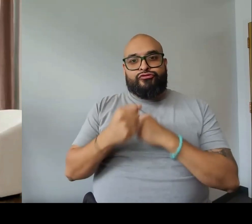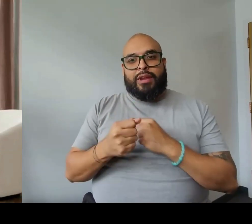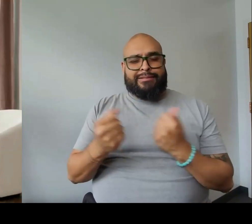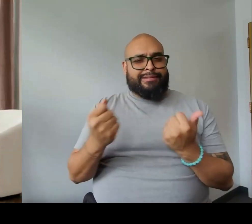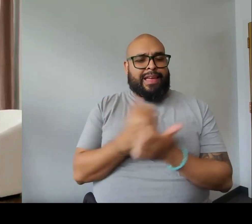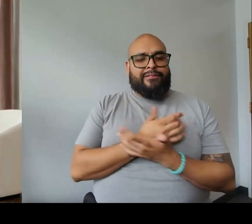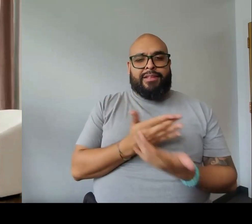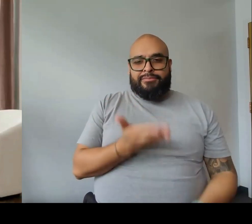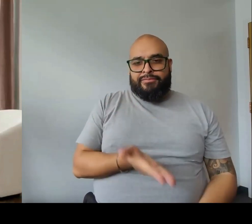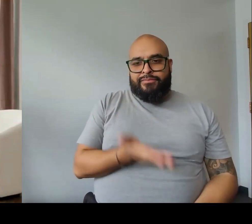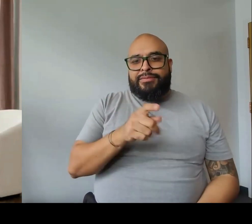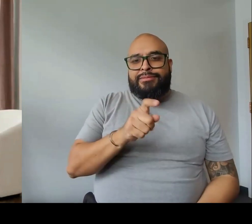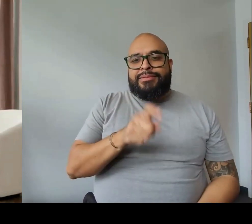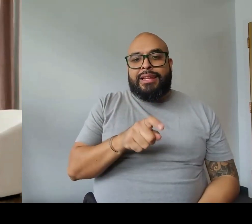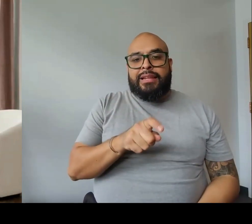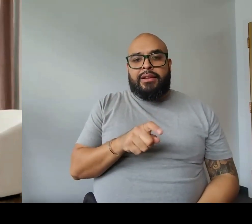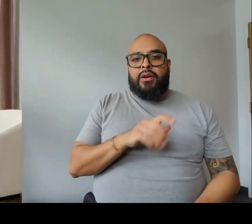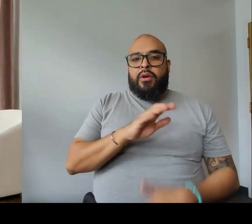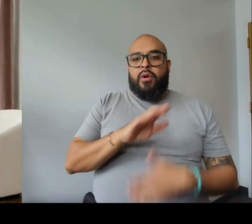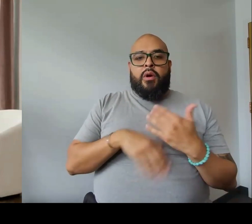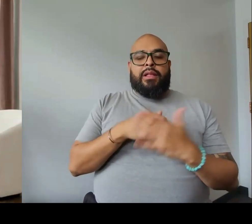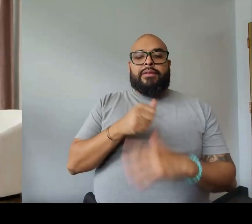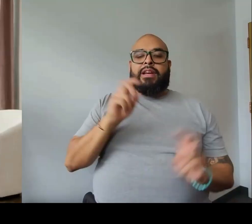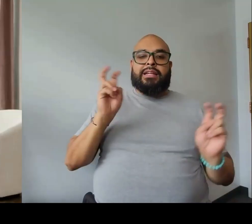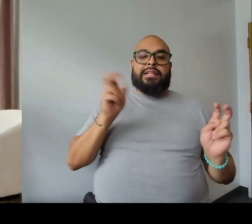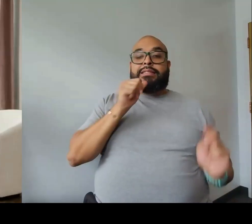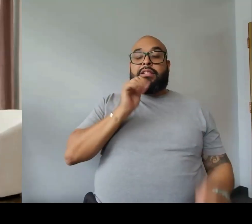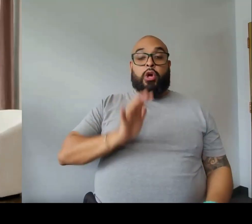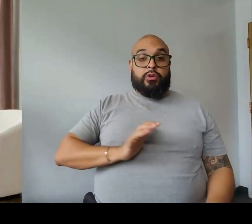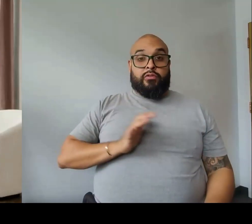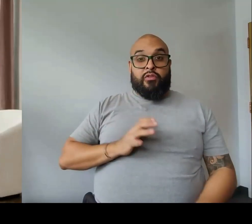And you know, that informal data is gonna play that crucial role.